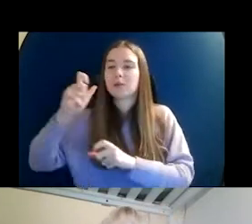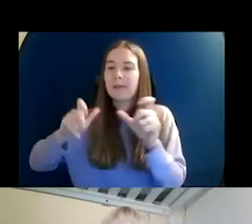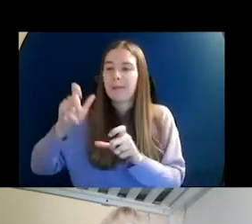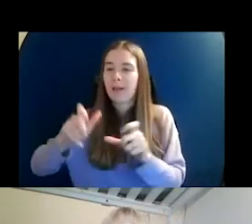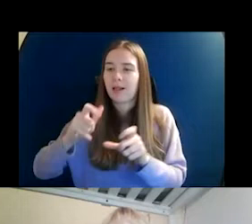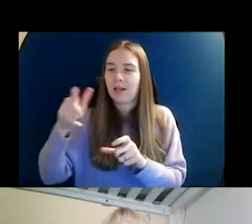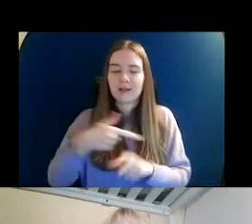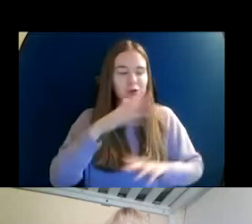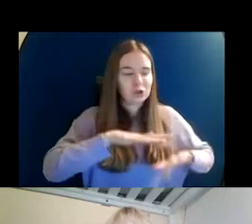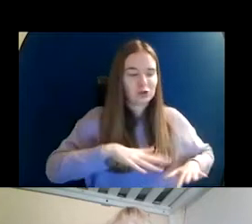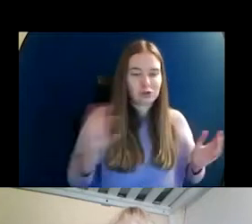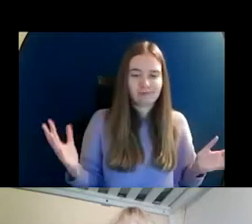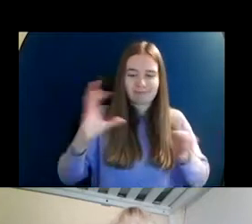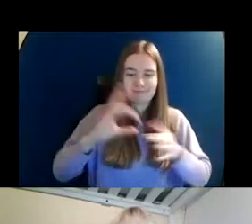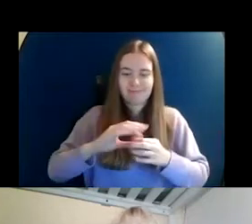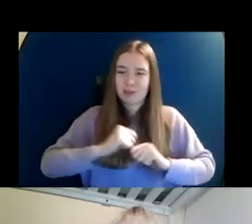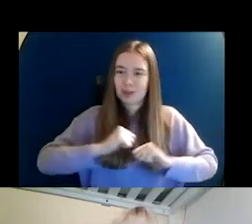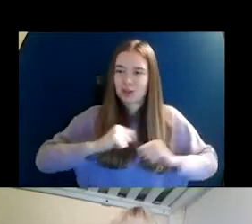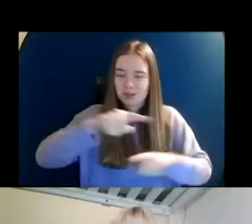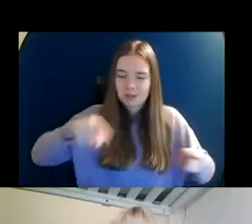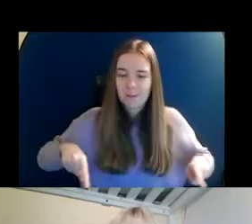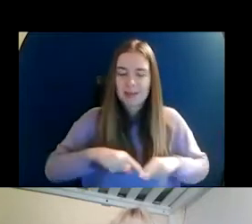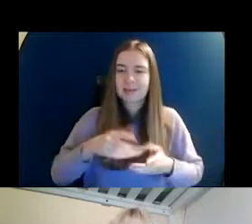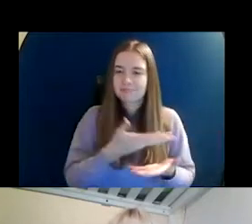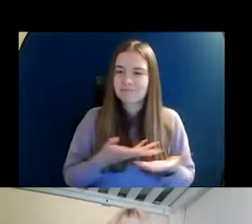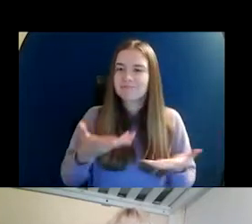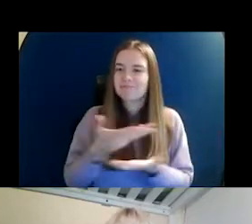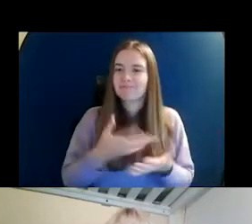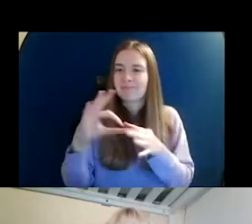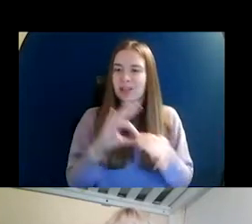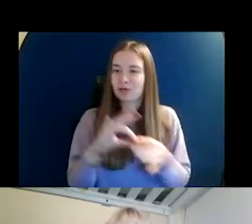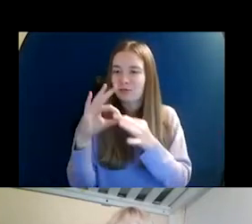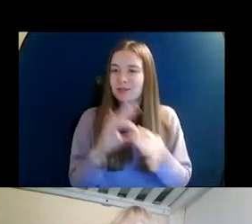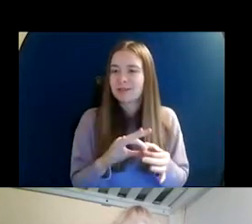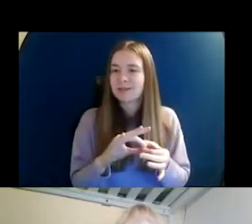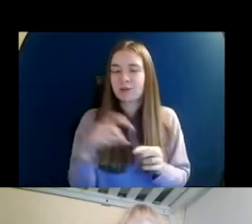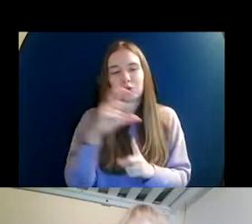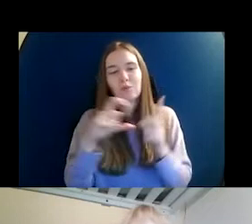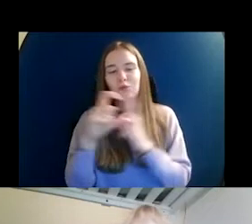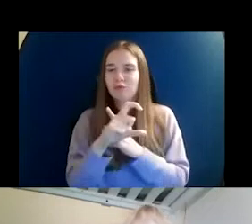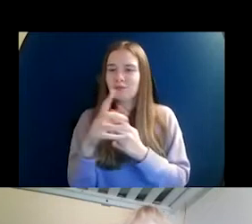can co-exist in shared green spaces and courtyards, and little communal facilities like that.